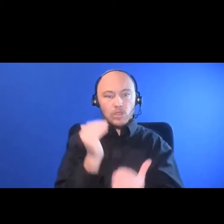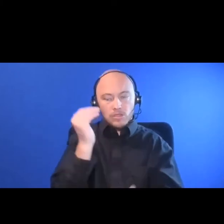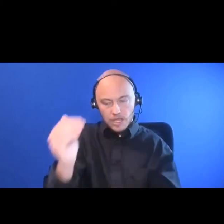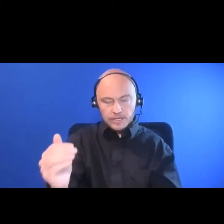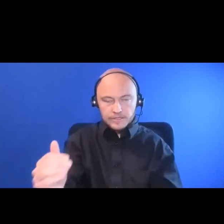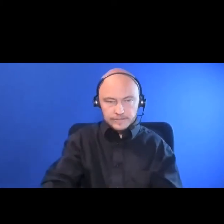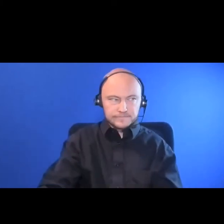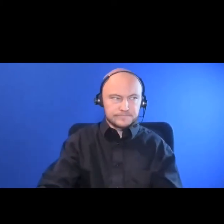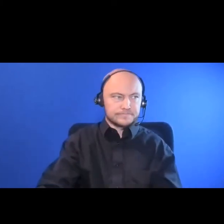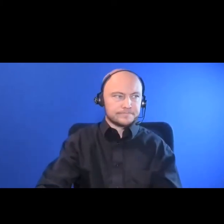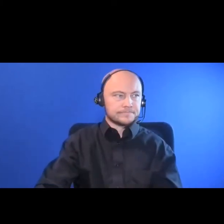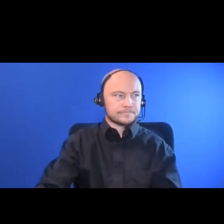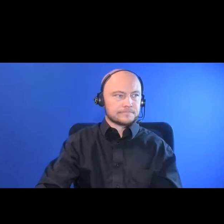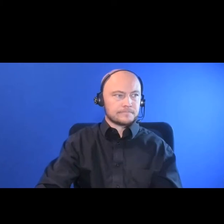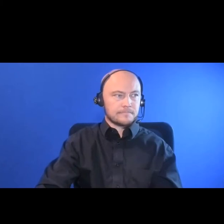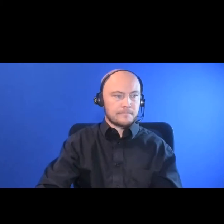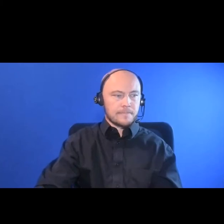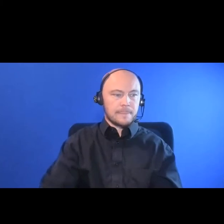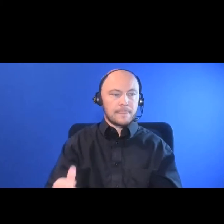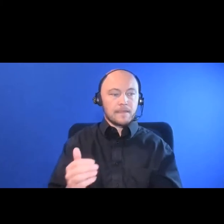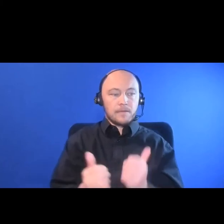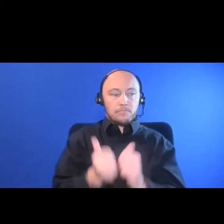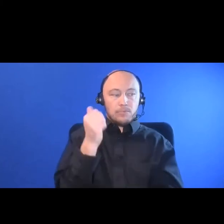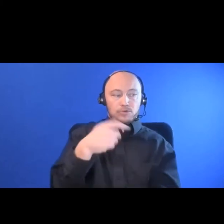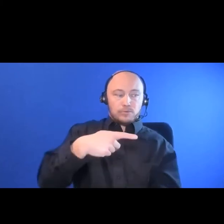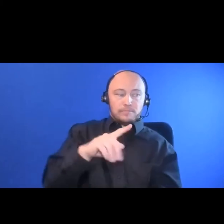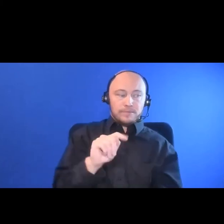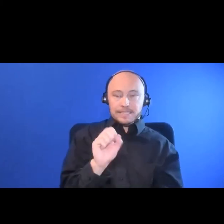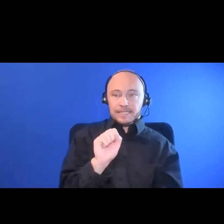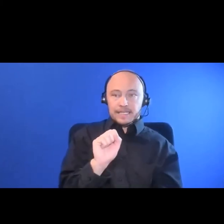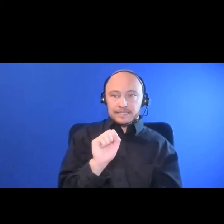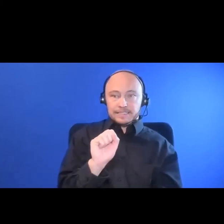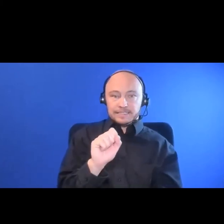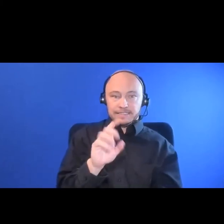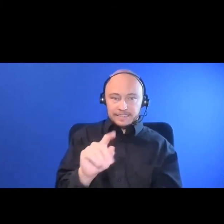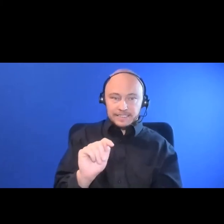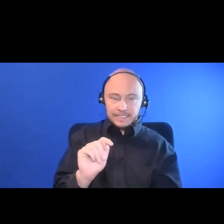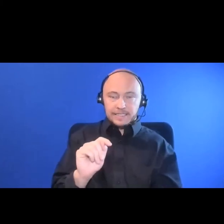He helped me mostly with PTSD from having published a memoir.